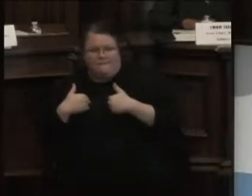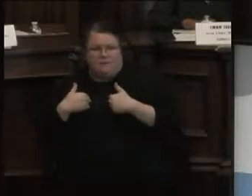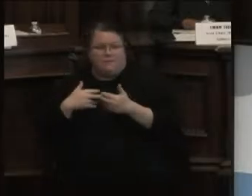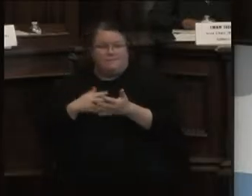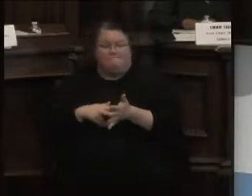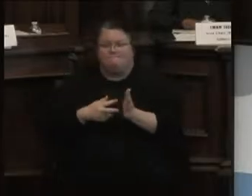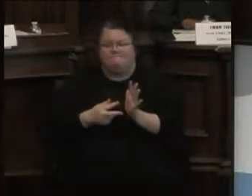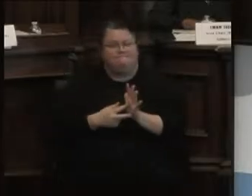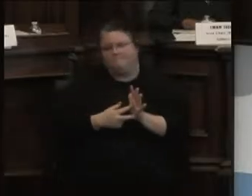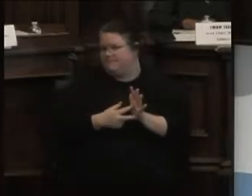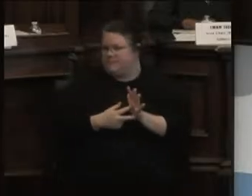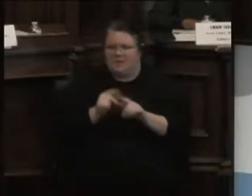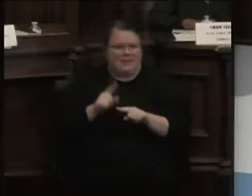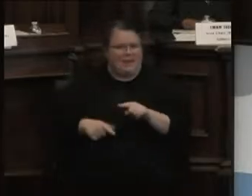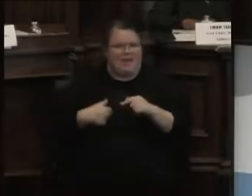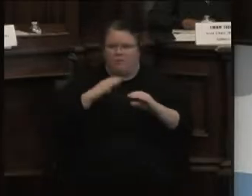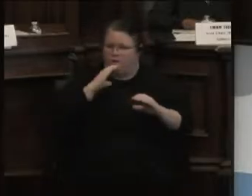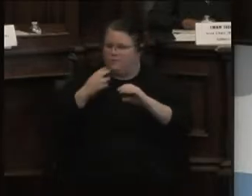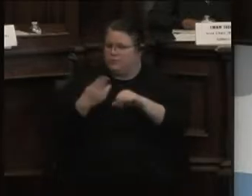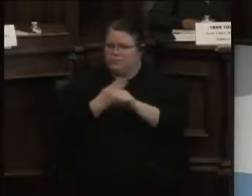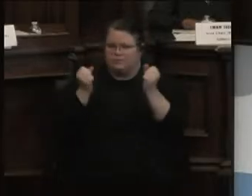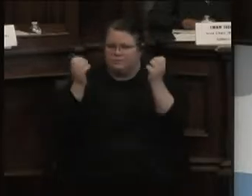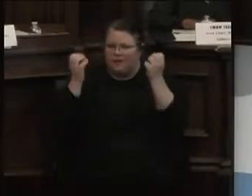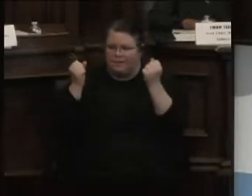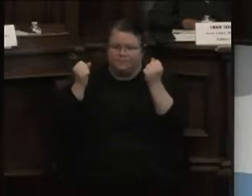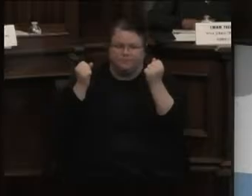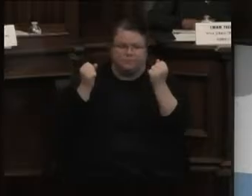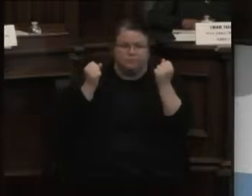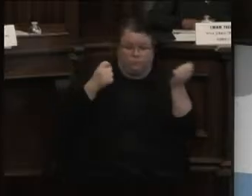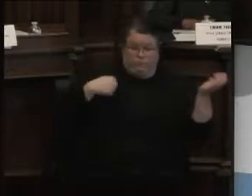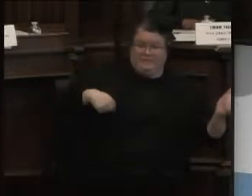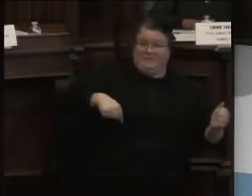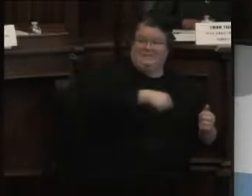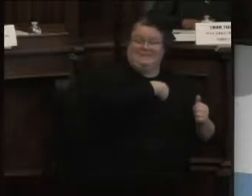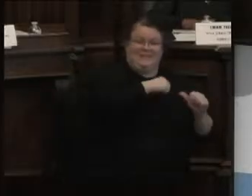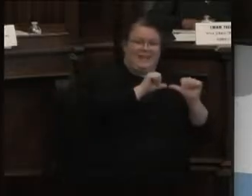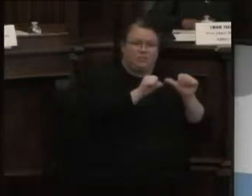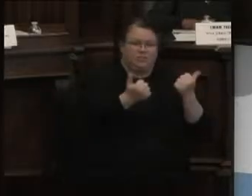the city that has video. The police do not have video, but